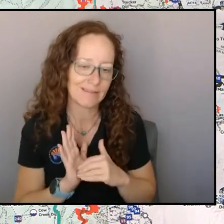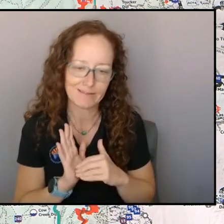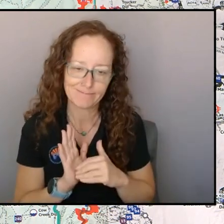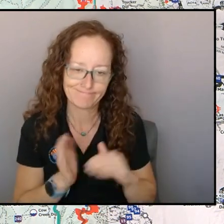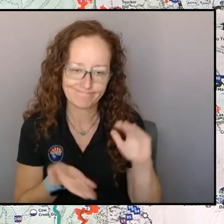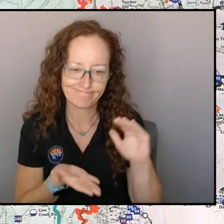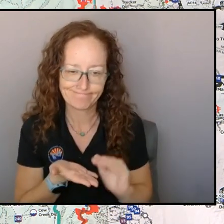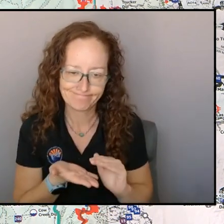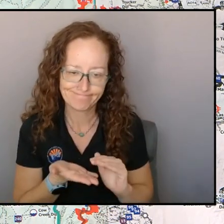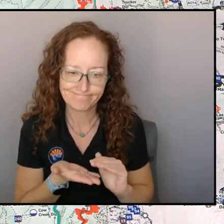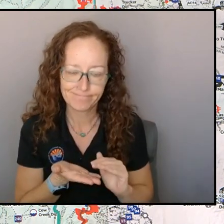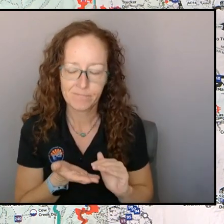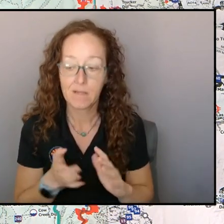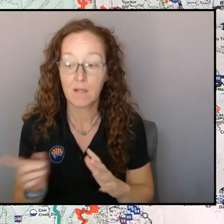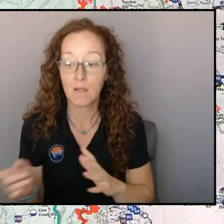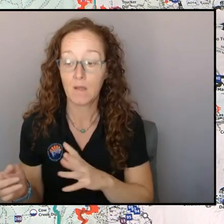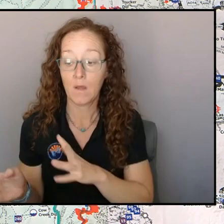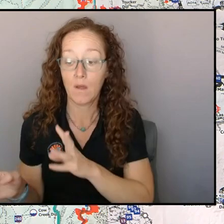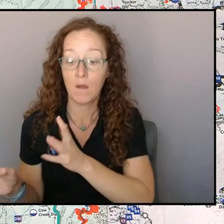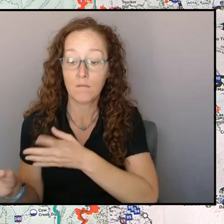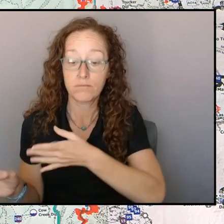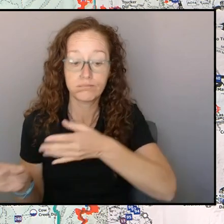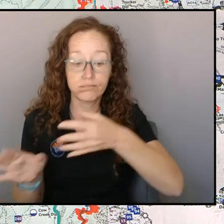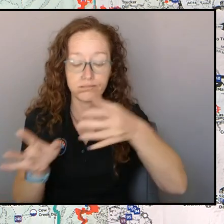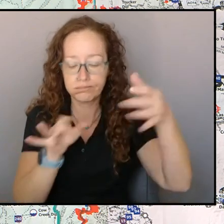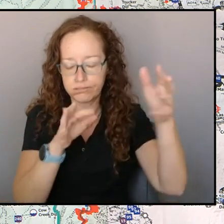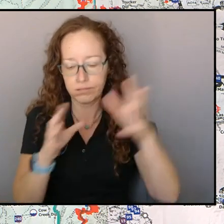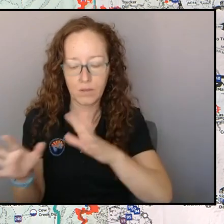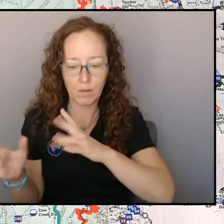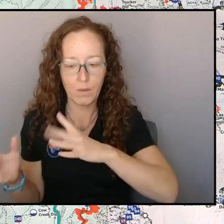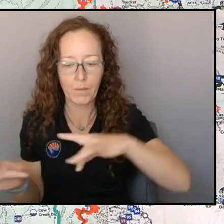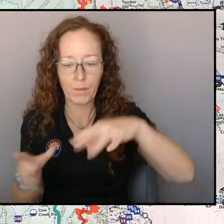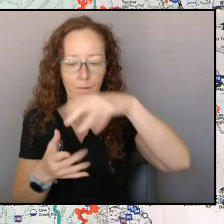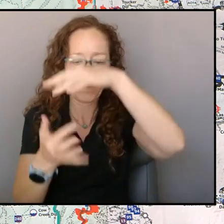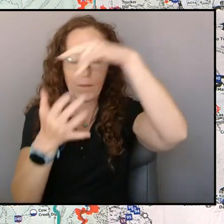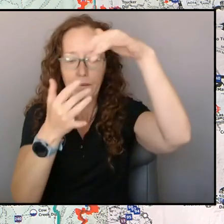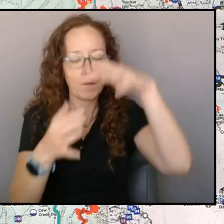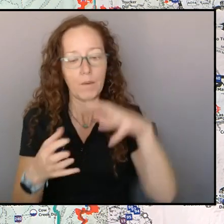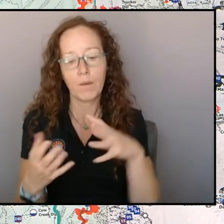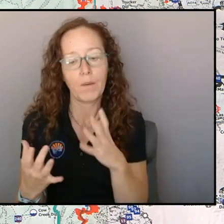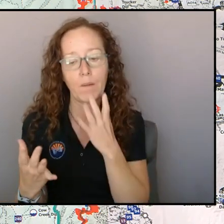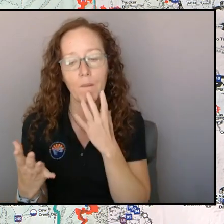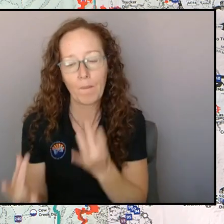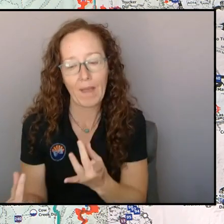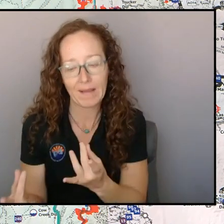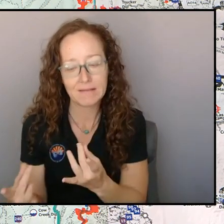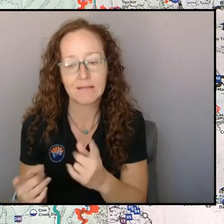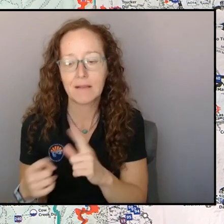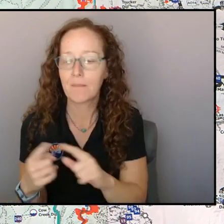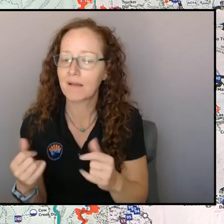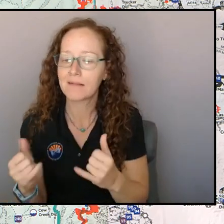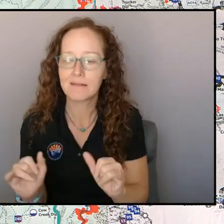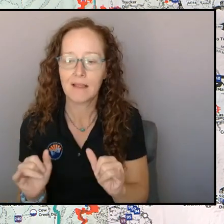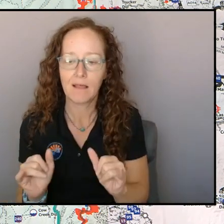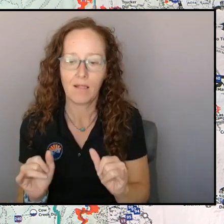west, we still have a westerly component to our wind. It's going to scour a lot of that out at the surface. So we're